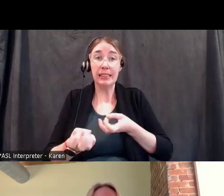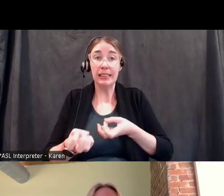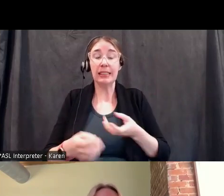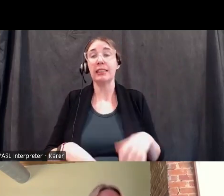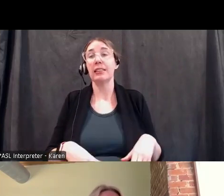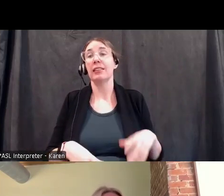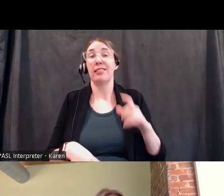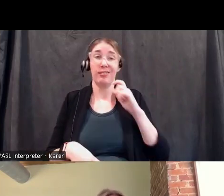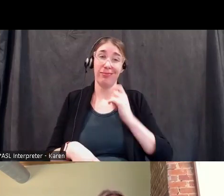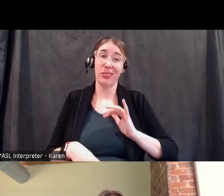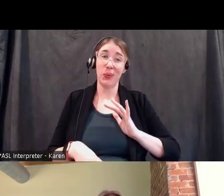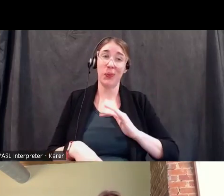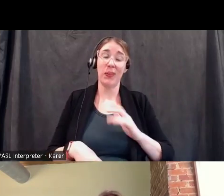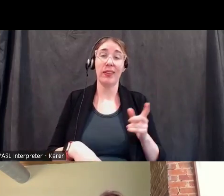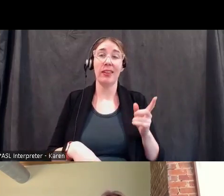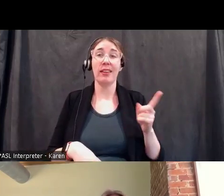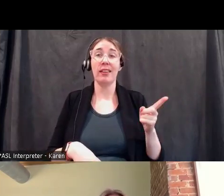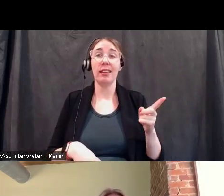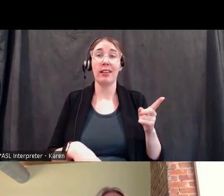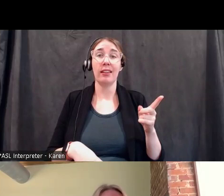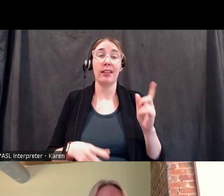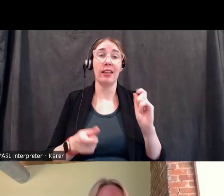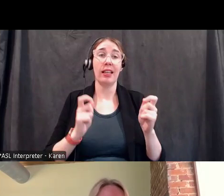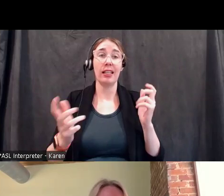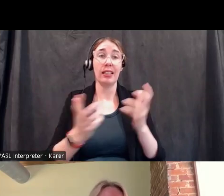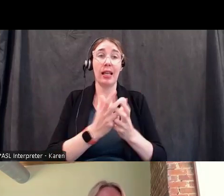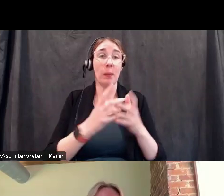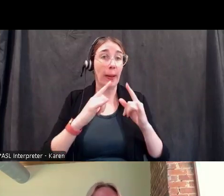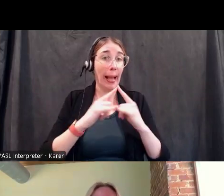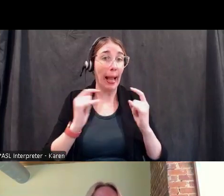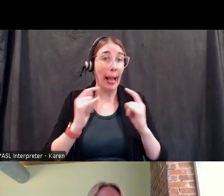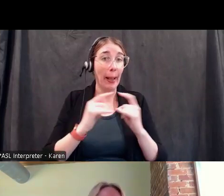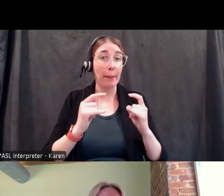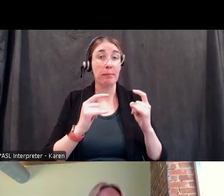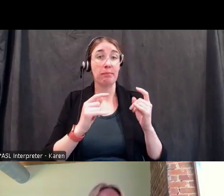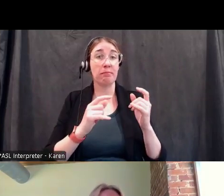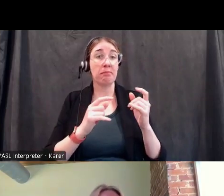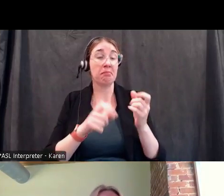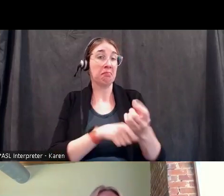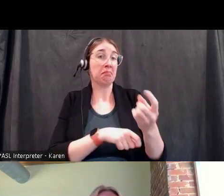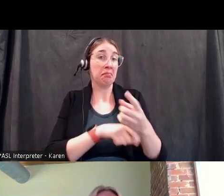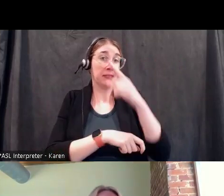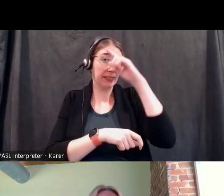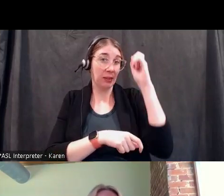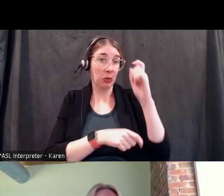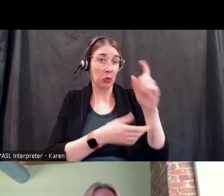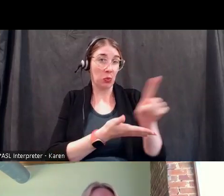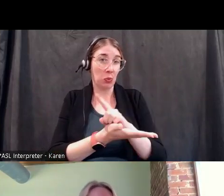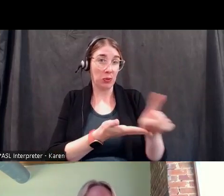They do this adapted adventure camp every summer for a week where they take folks -- spinal cord